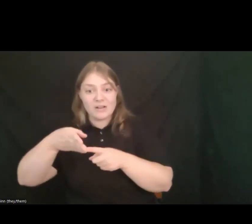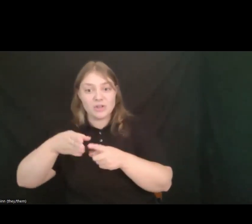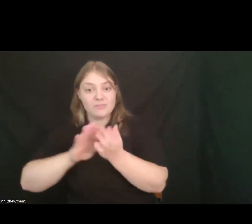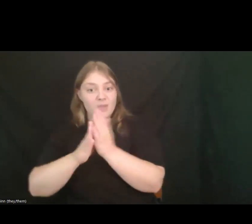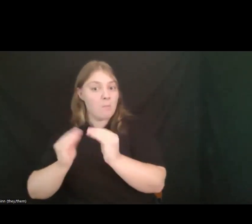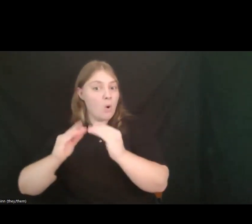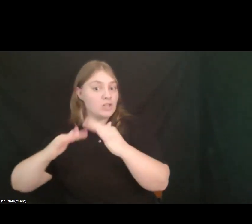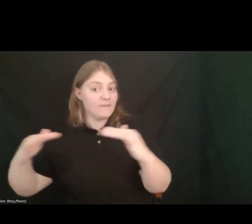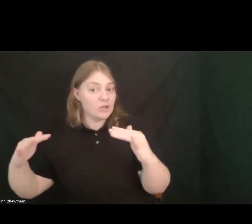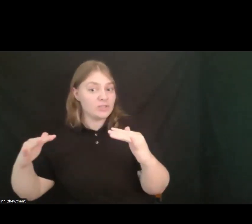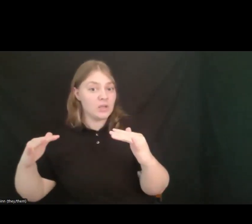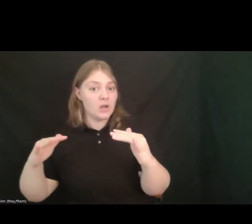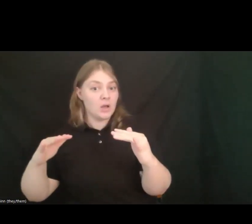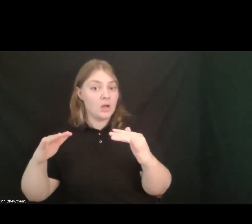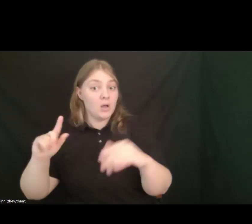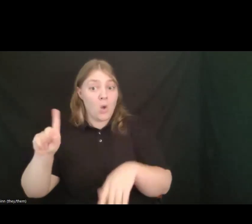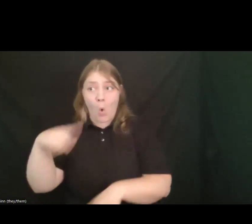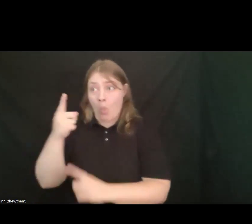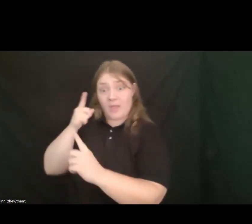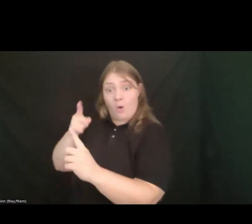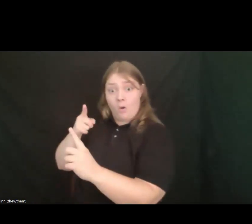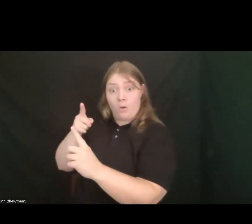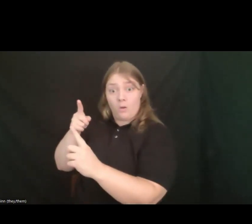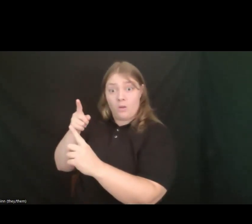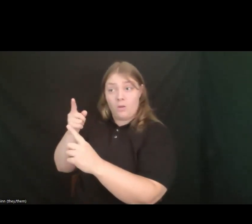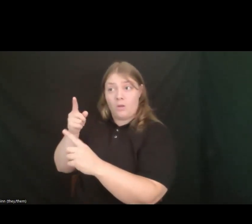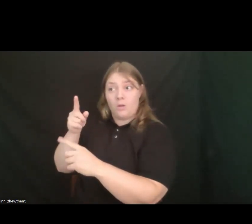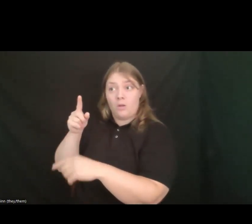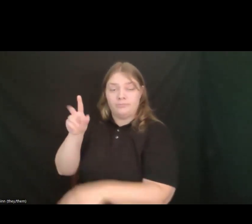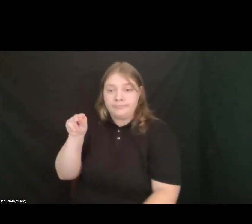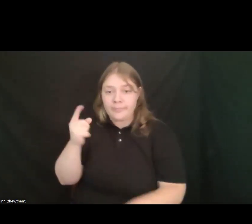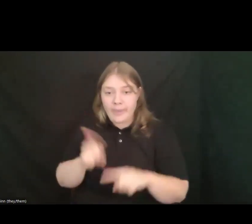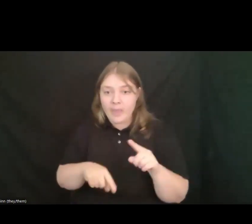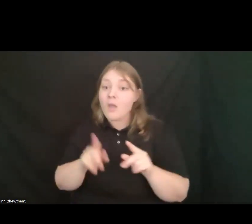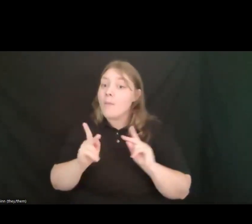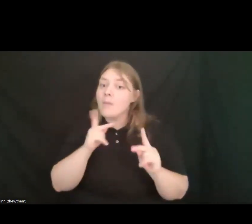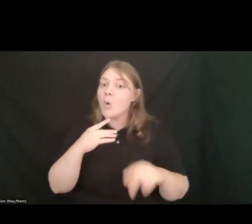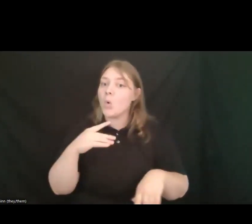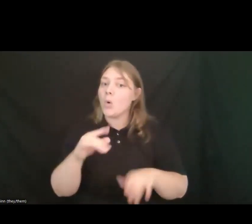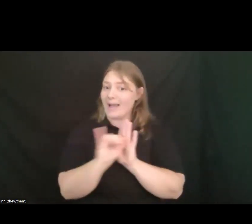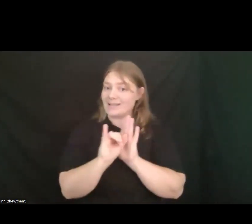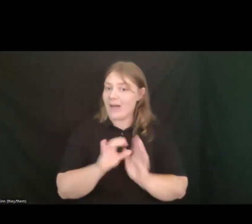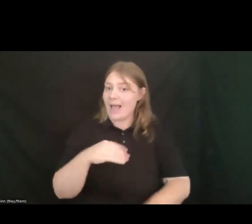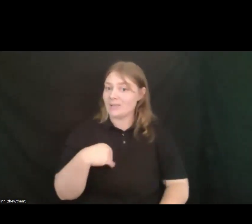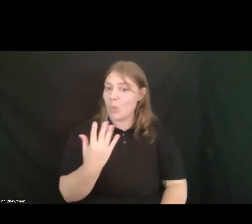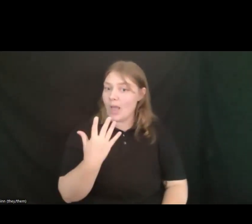that be our only goal people who identify as white or you know don't identify as a person